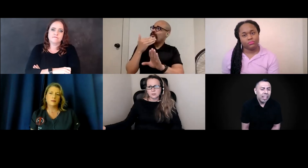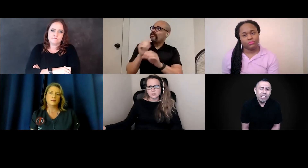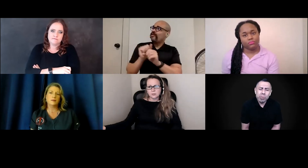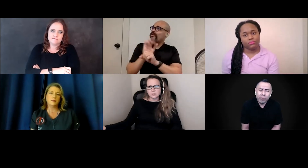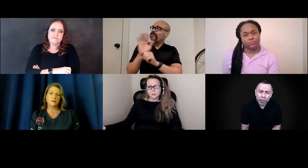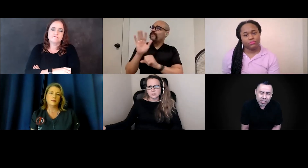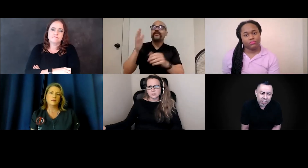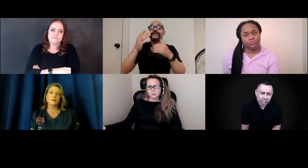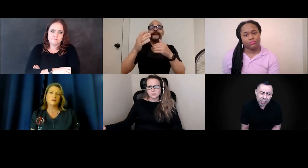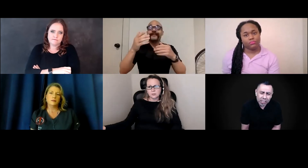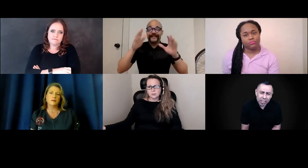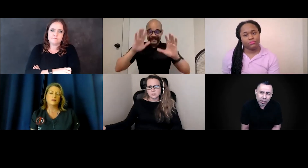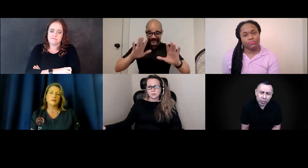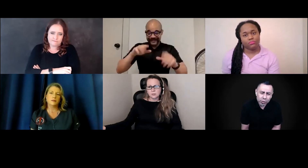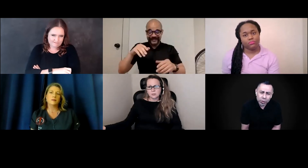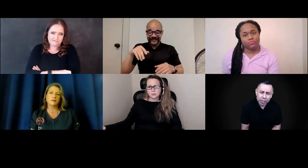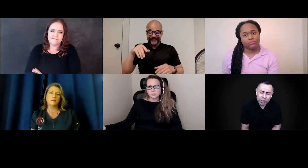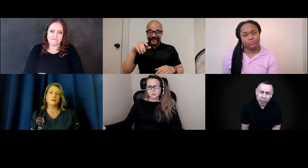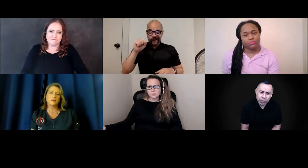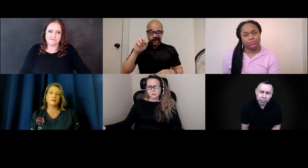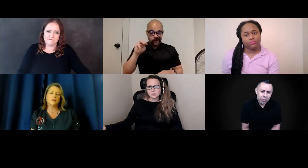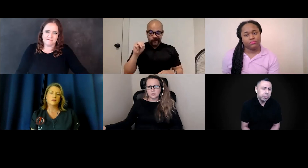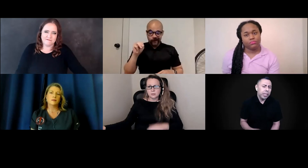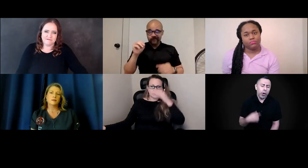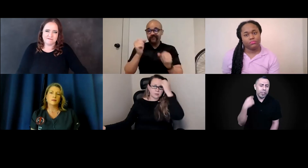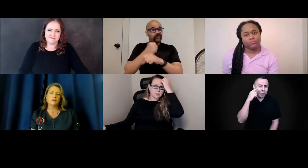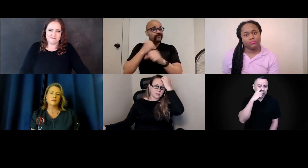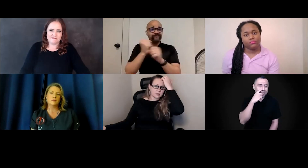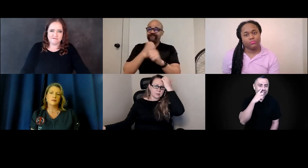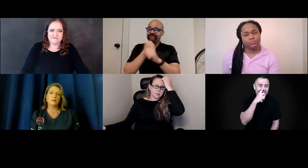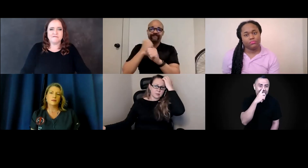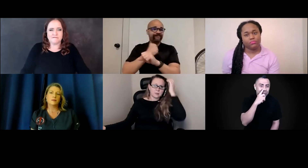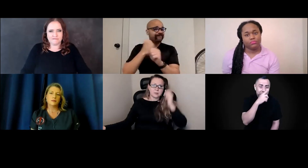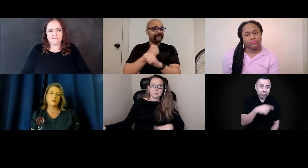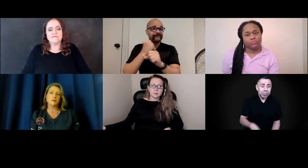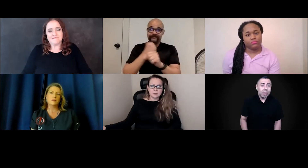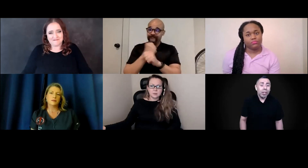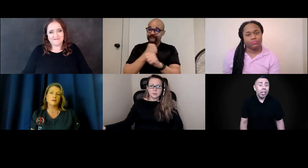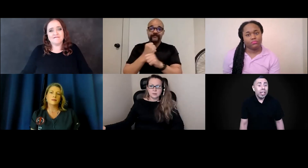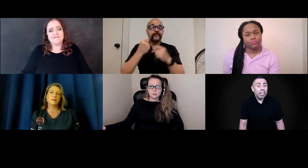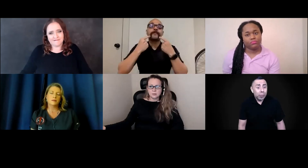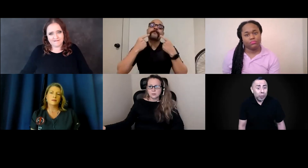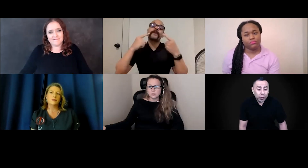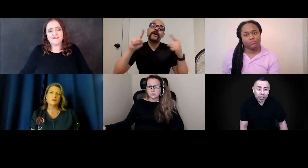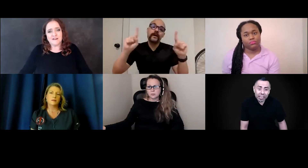And even before this, I think before this, or two years ago, it was pre-COVID is what I could say.